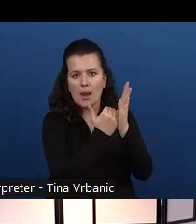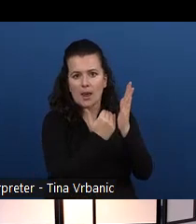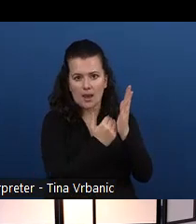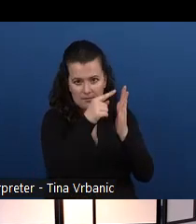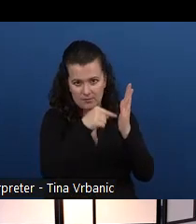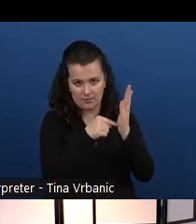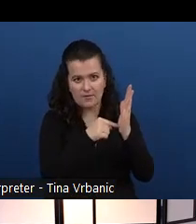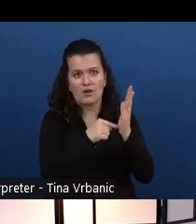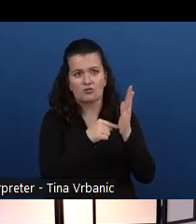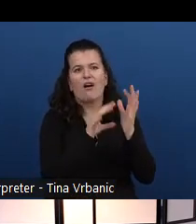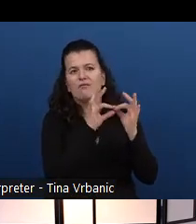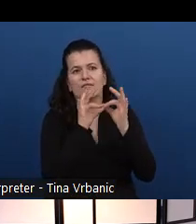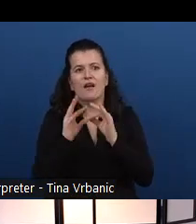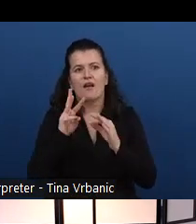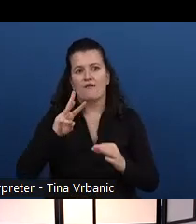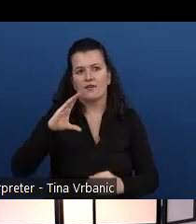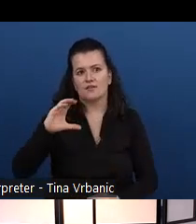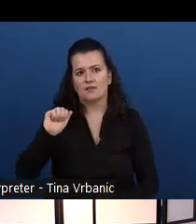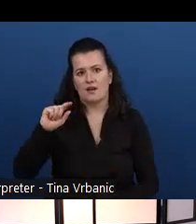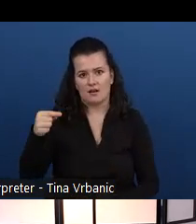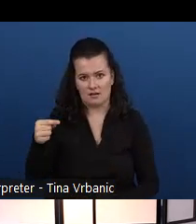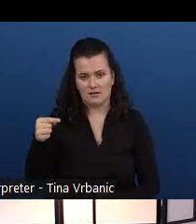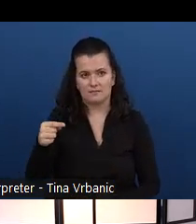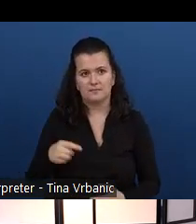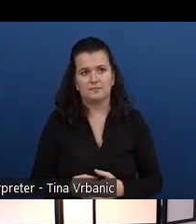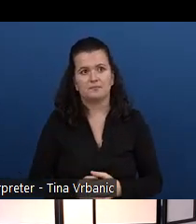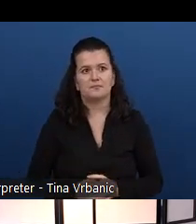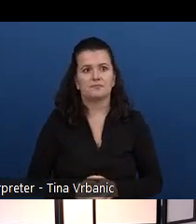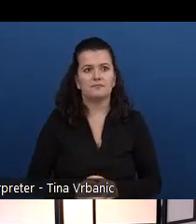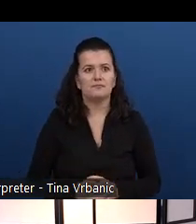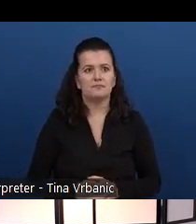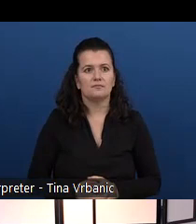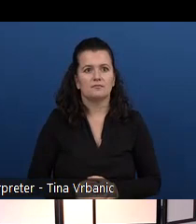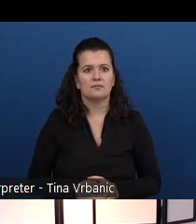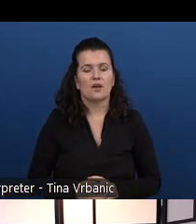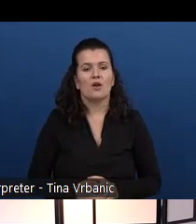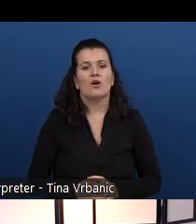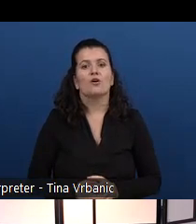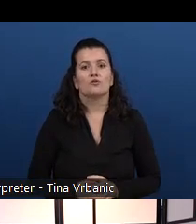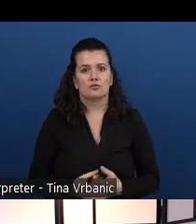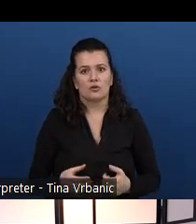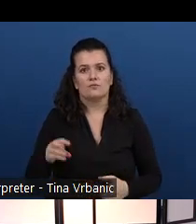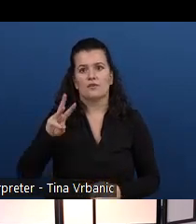So the aim of the technical rules were to check if we're compliant with the WCAG.